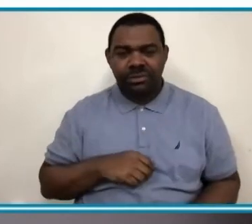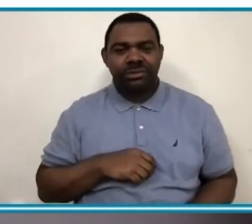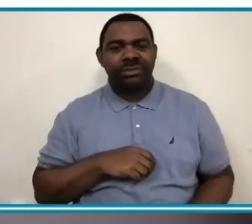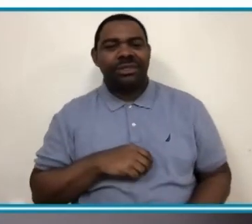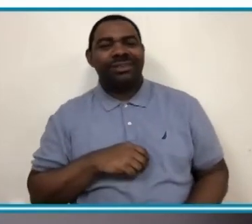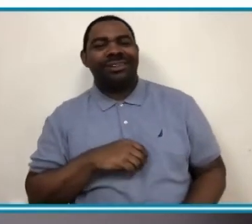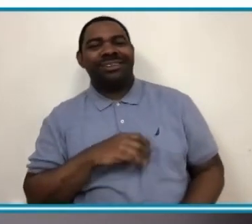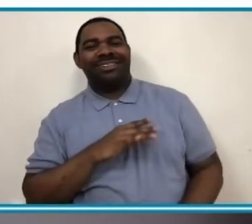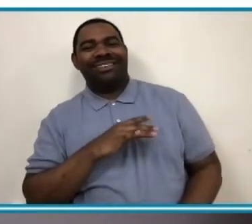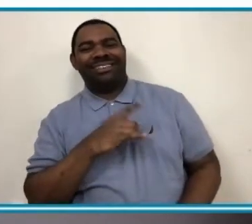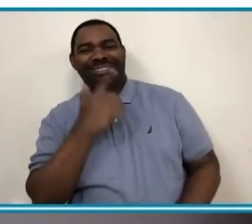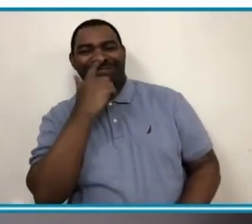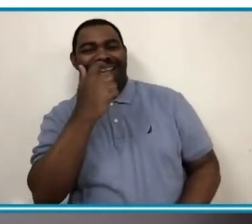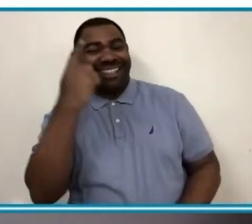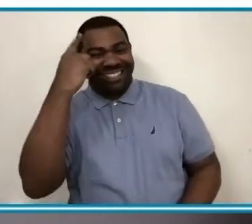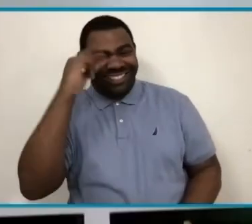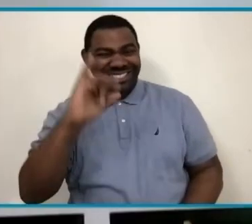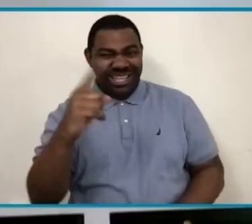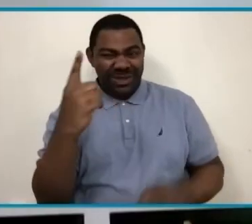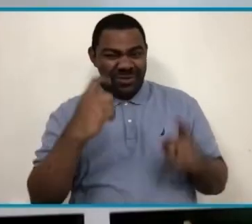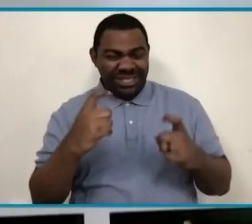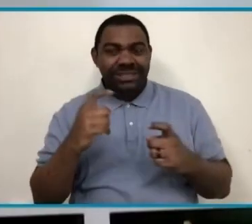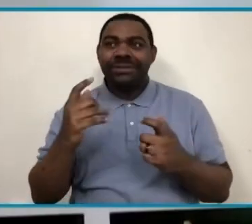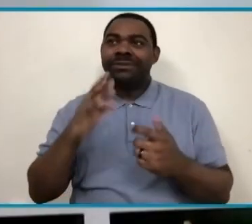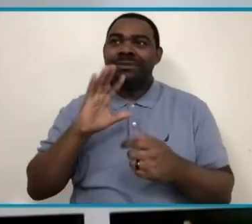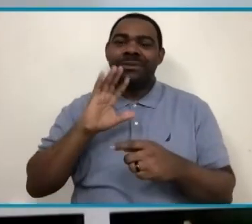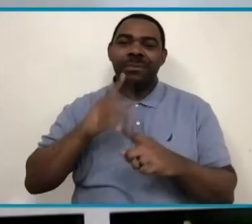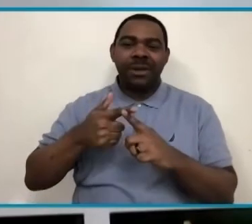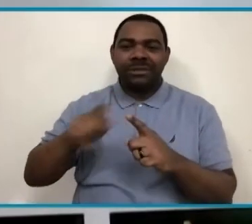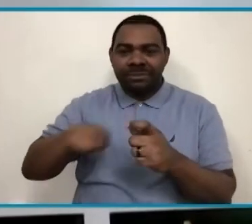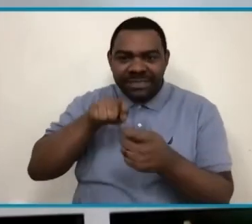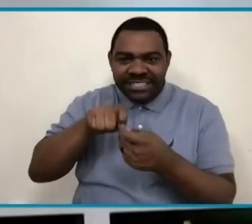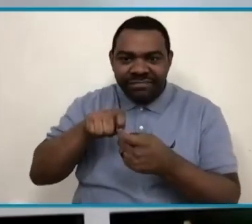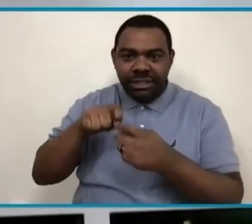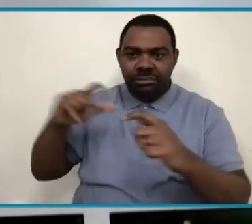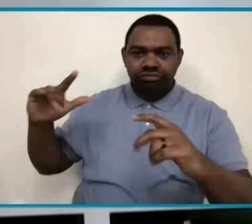There are certain frequencies for certain and there's certainly work that is being done